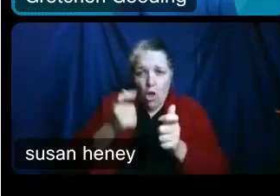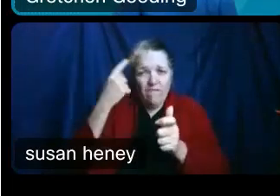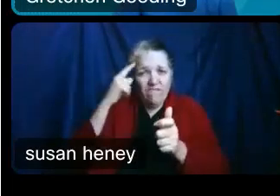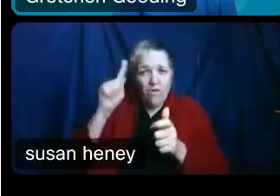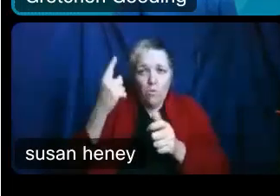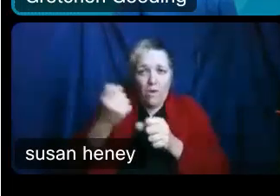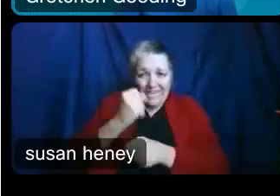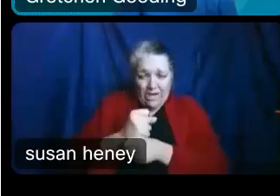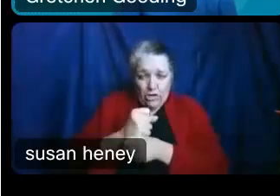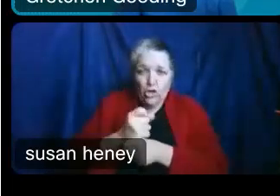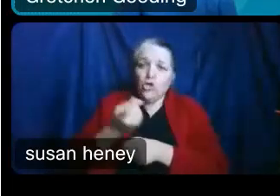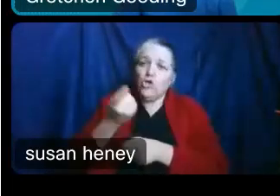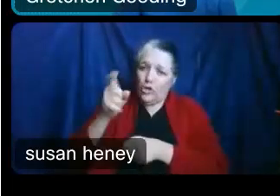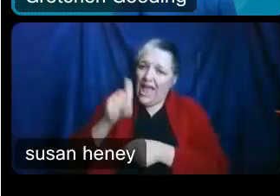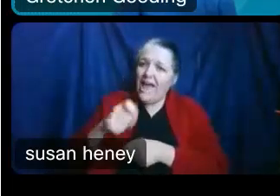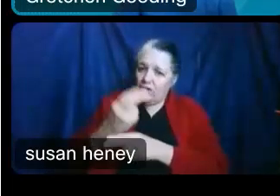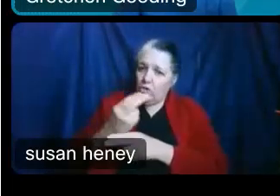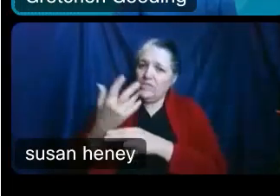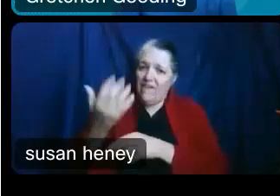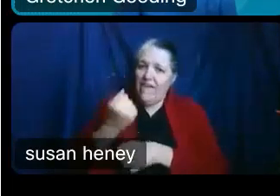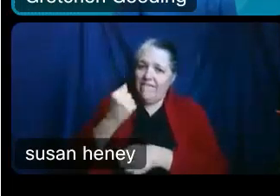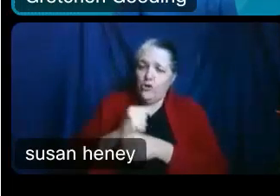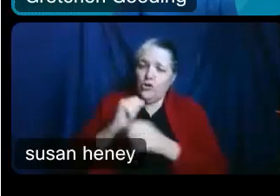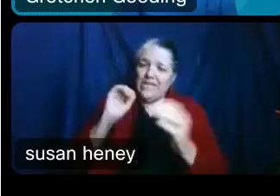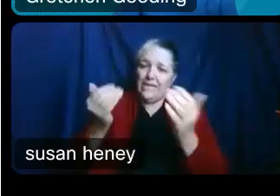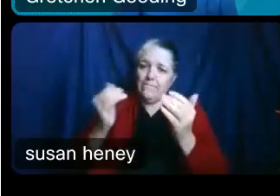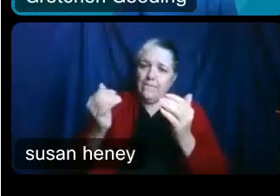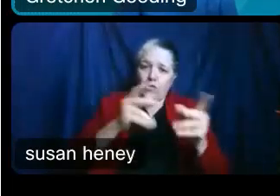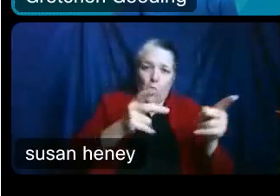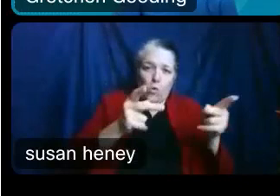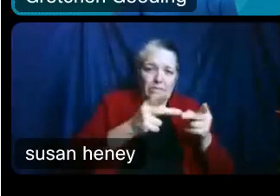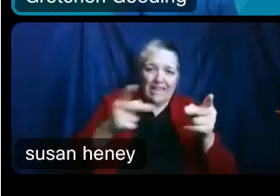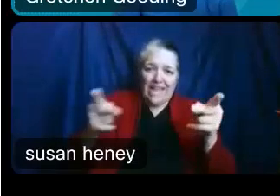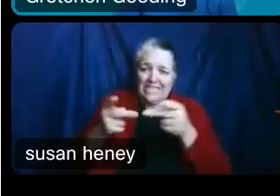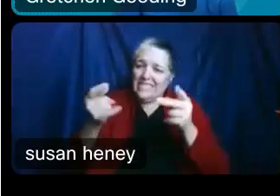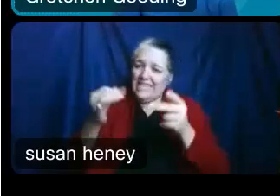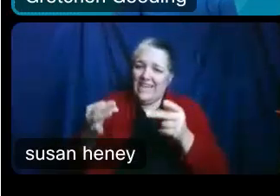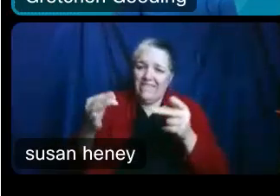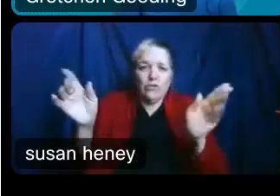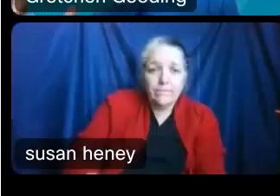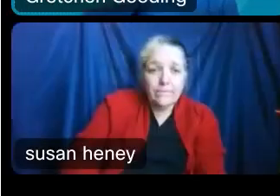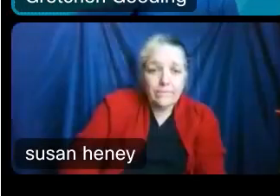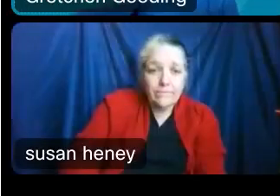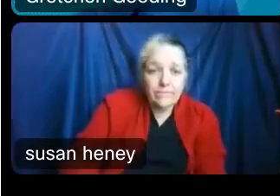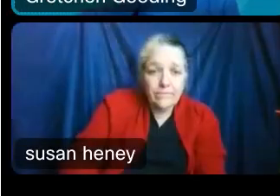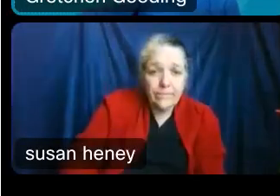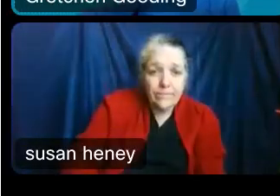you'll have to use the 5-year estimates to compare these geographies.